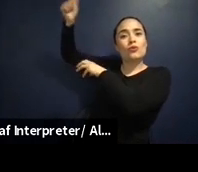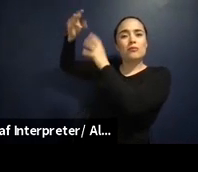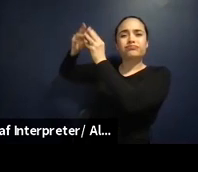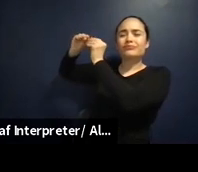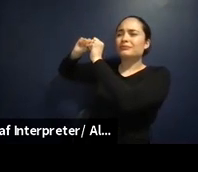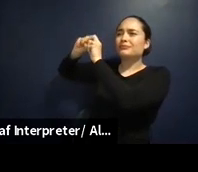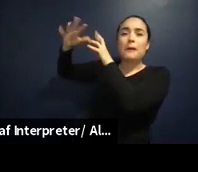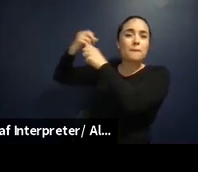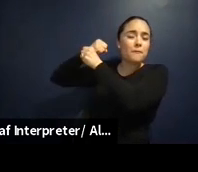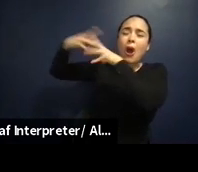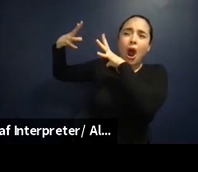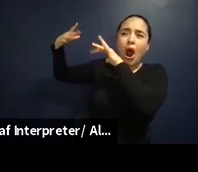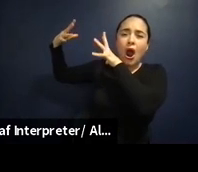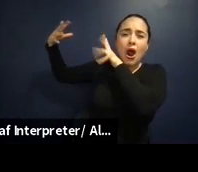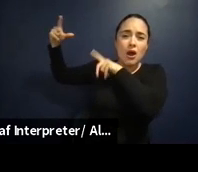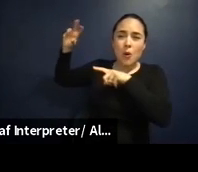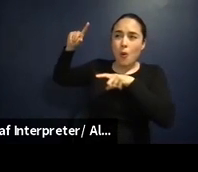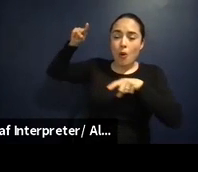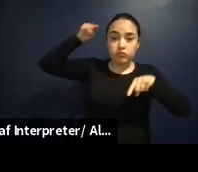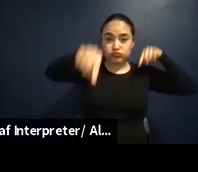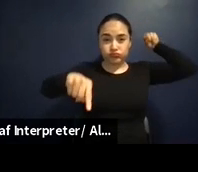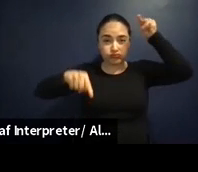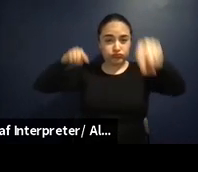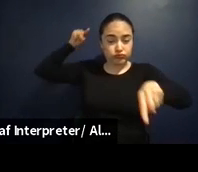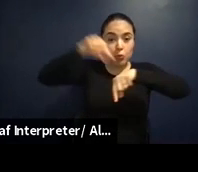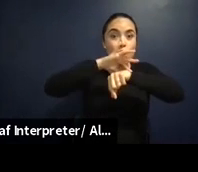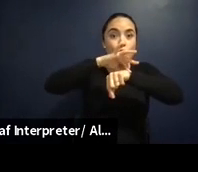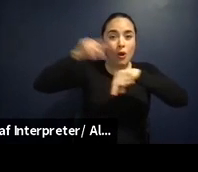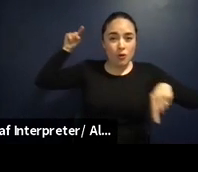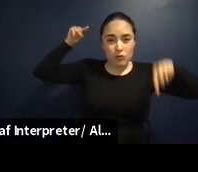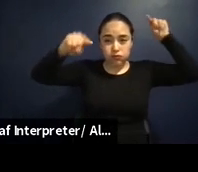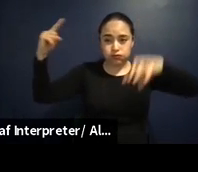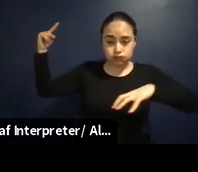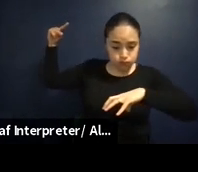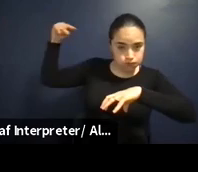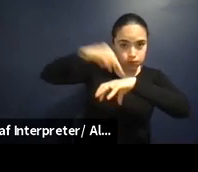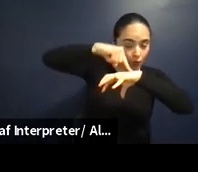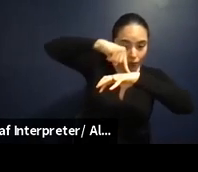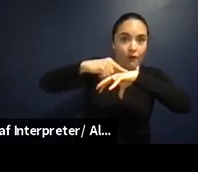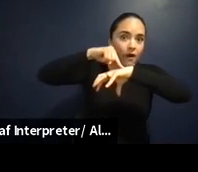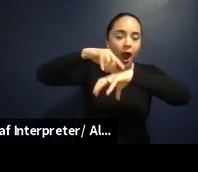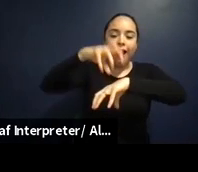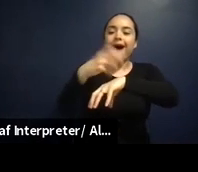like there's a pattern in this iron. [Kim]: so those are actually iron crystals, so that's what's forming